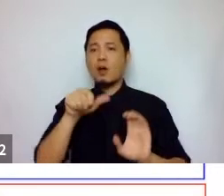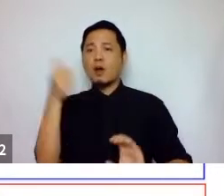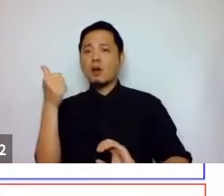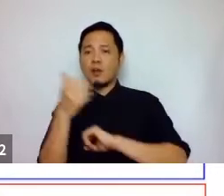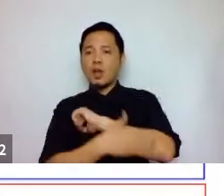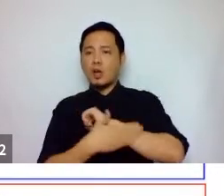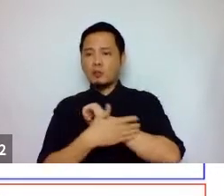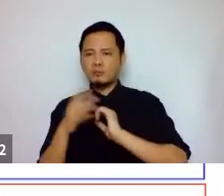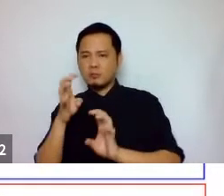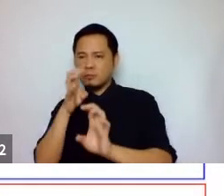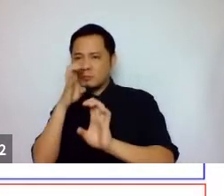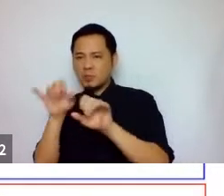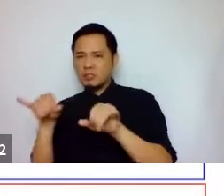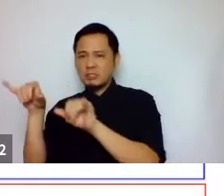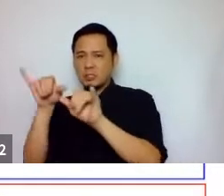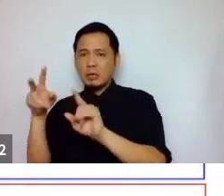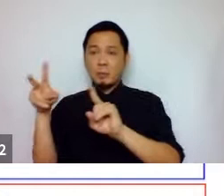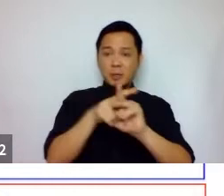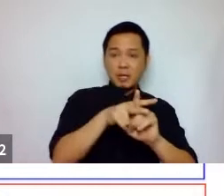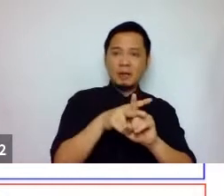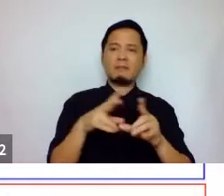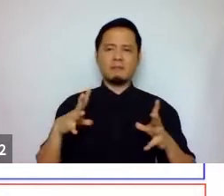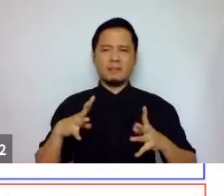Aside from the vaccine, we also look at adjuvant.